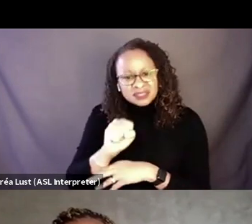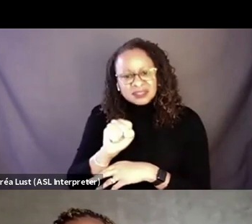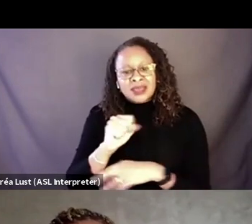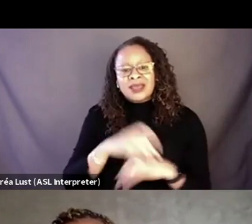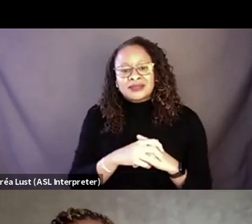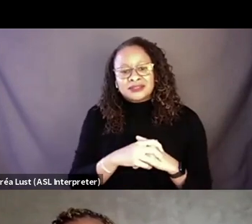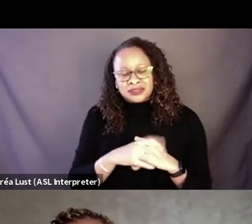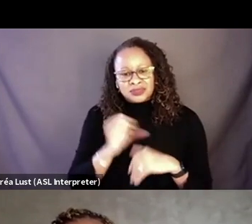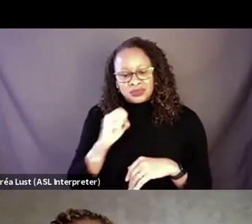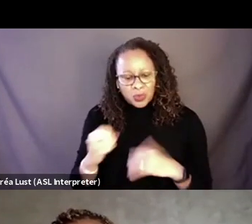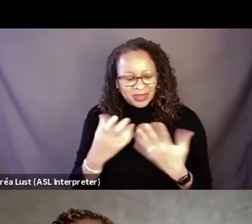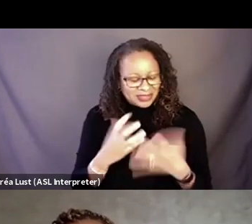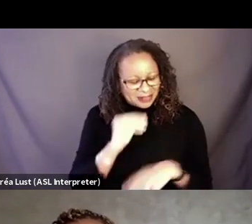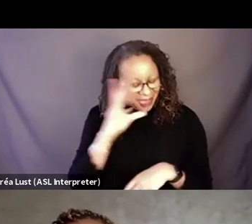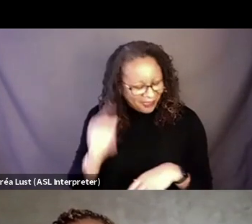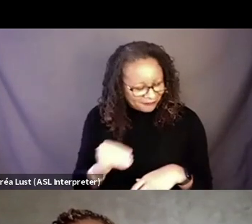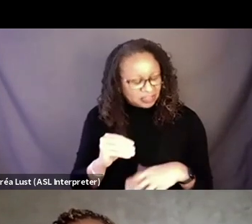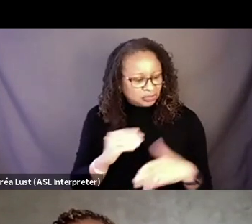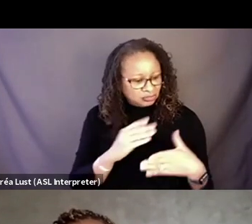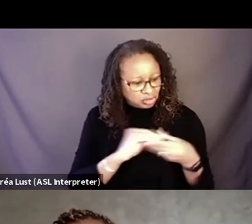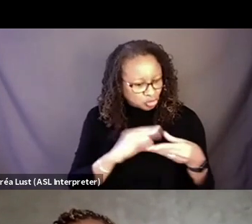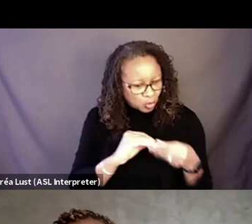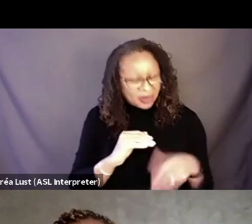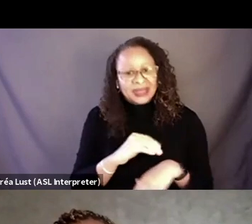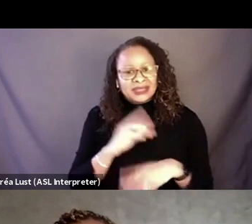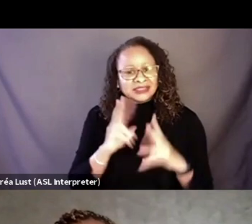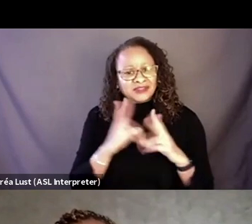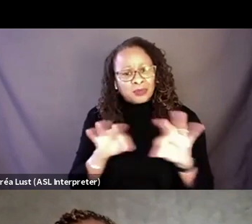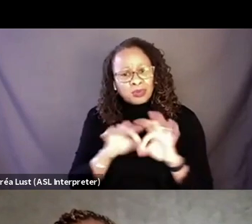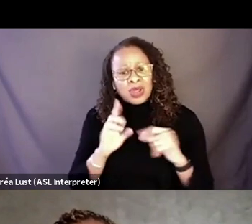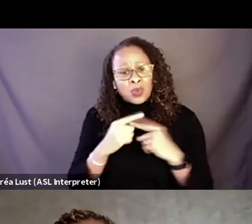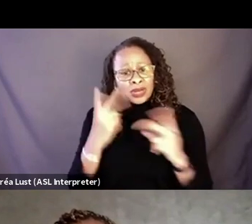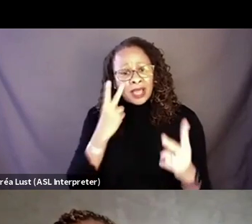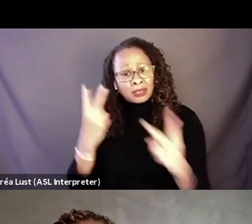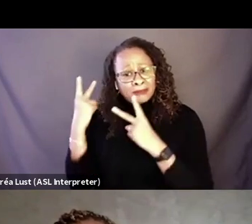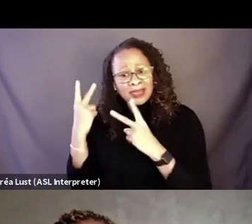an African team and an African story . So when I look back and say, thank you for the gift